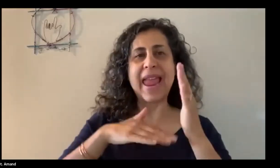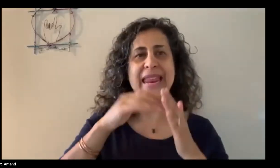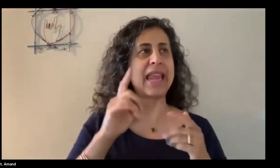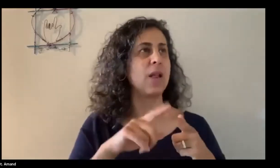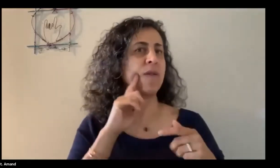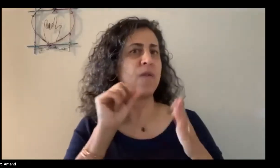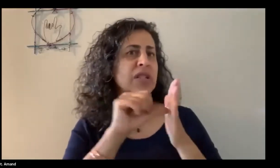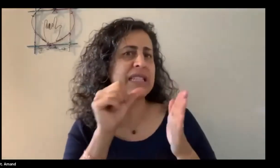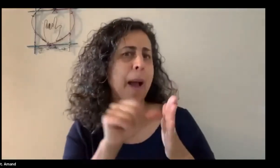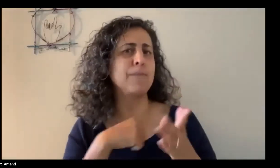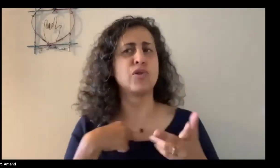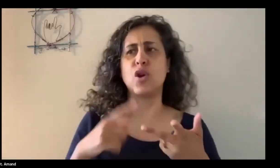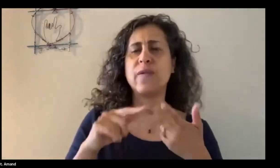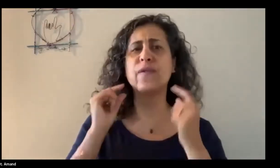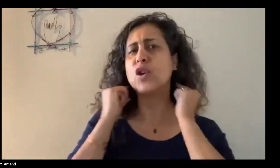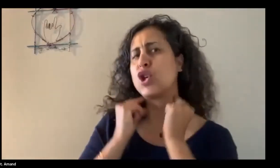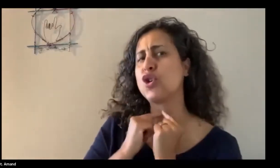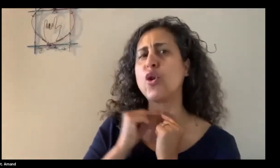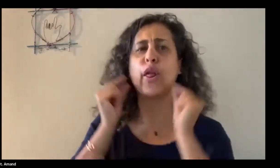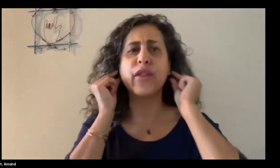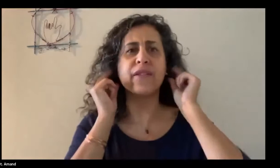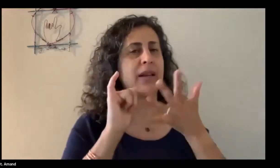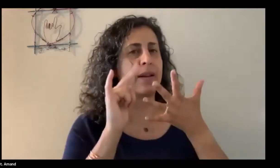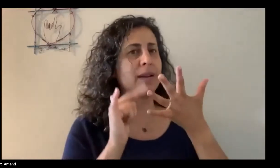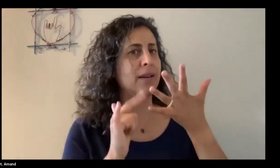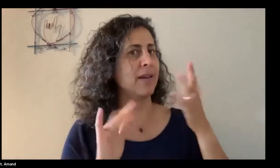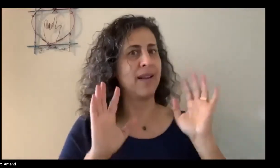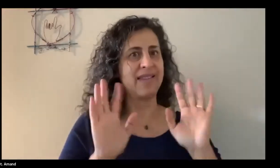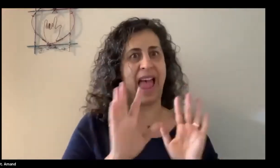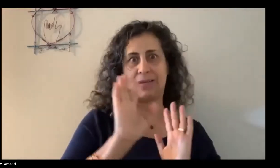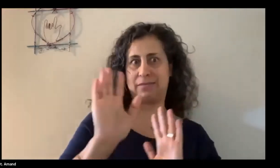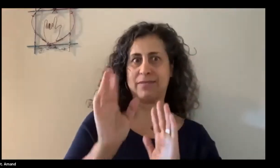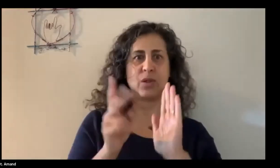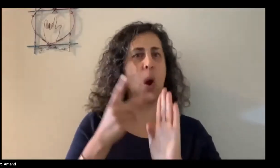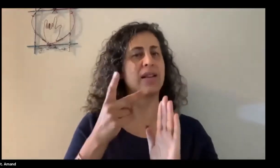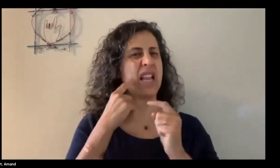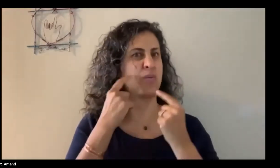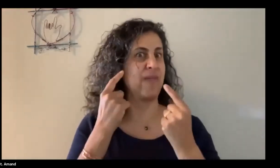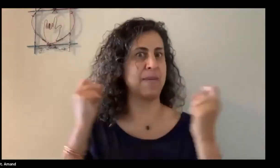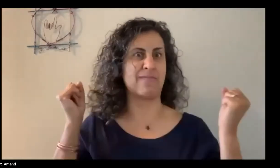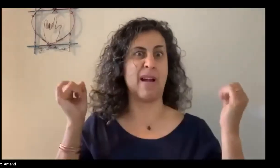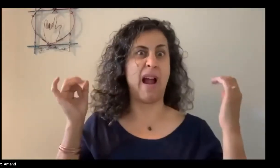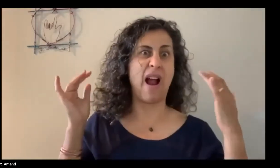or window shopping, you know, like, maybe for a big piece of artwork or a statue or sculpture